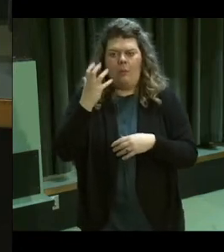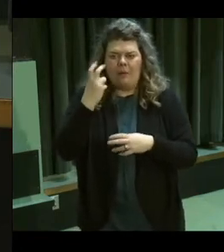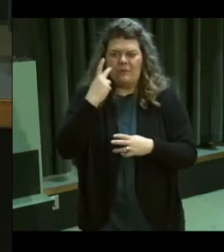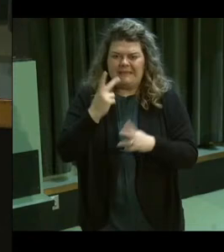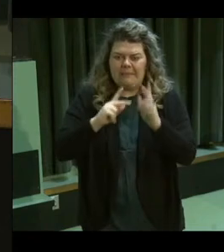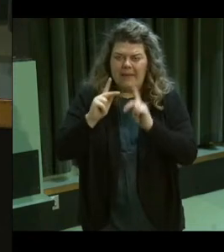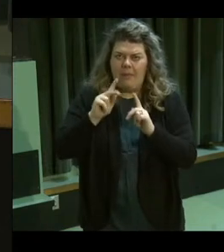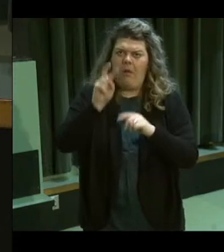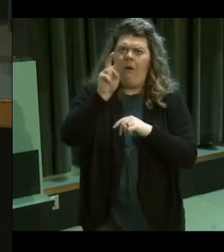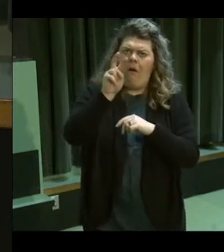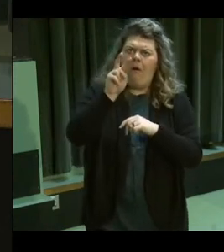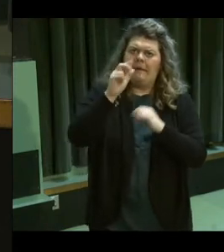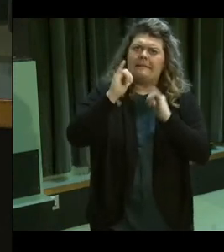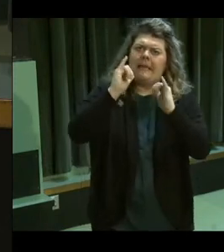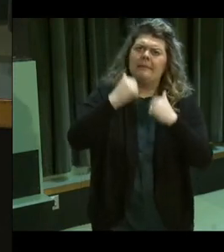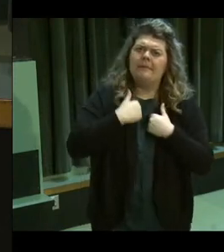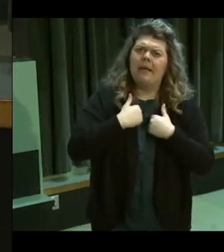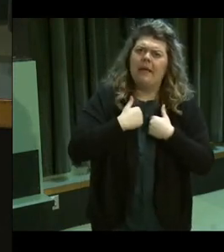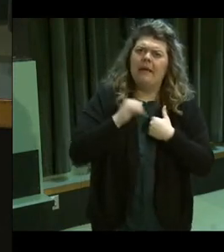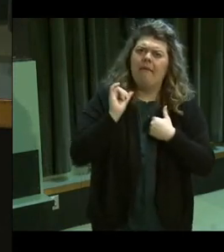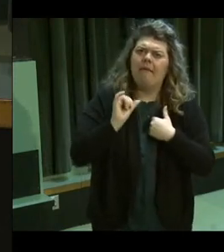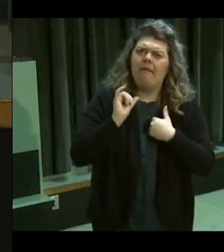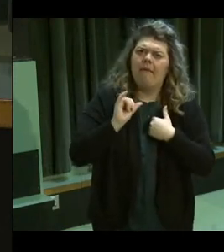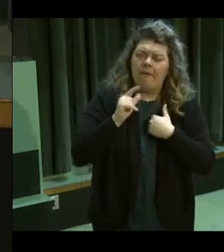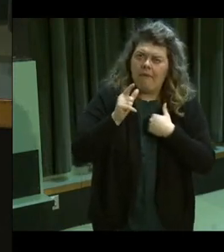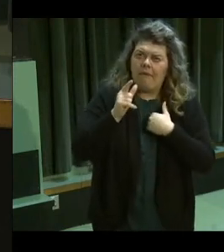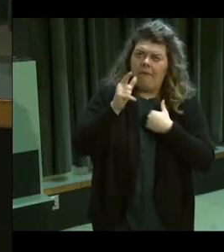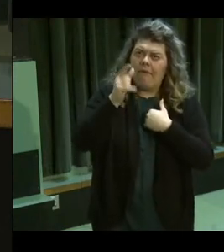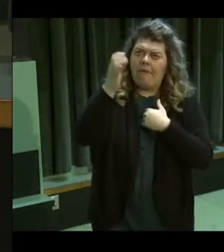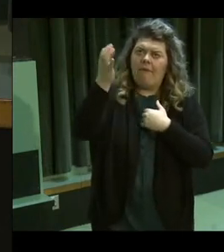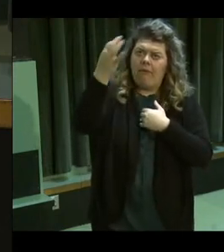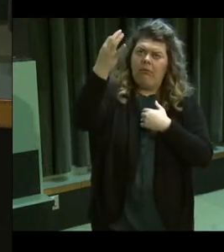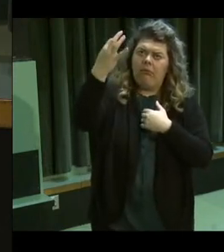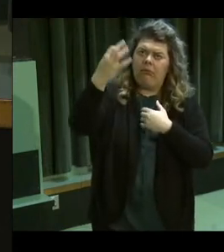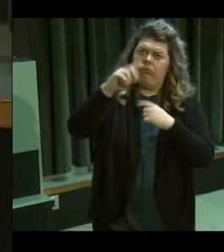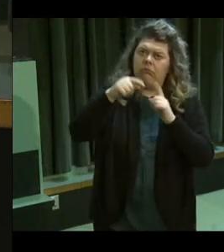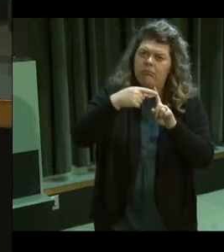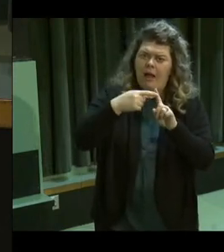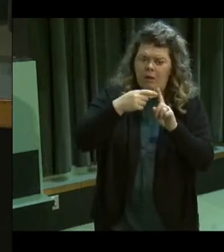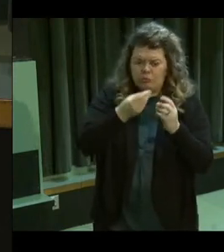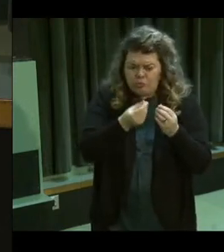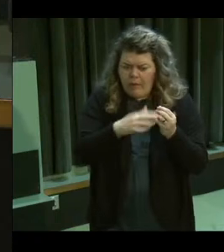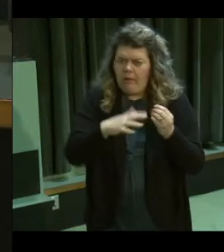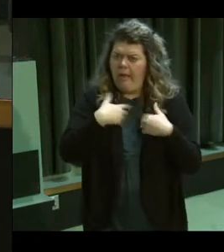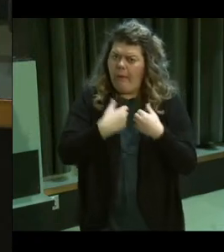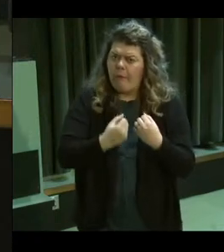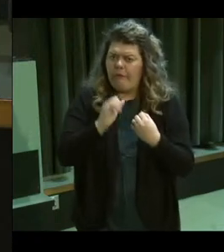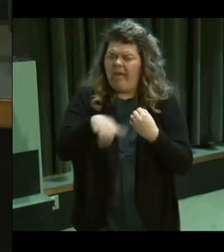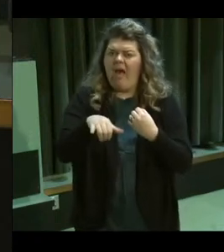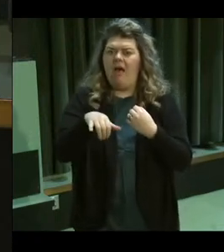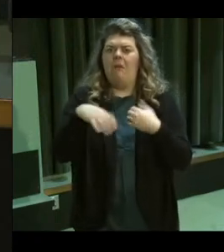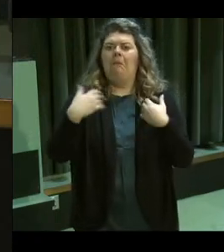wanted to see people that looked